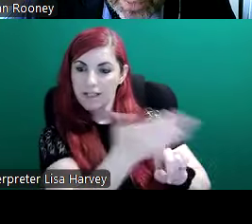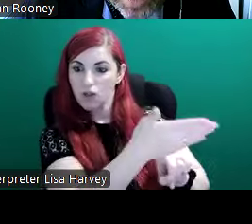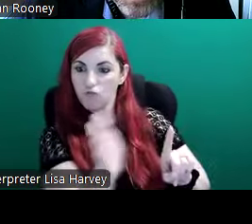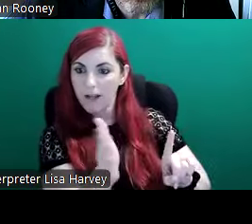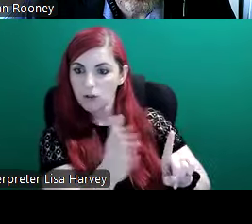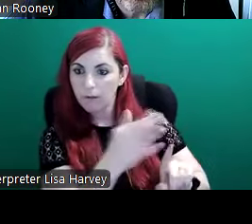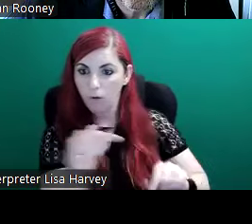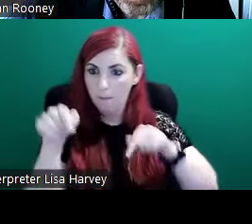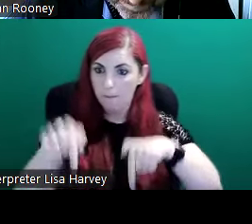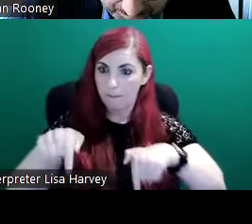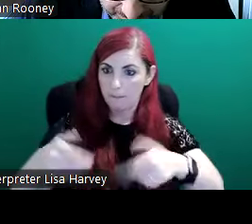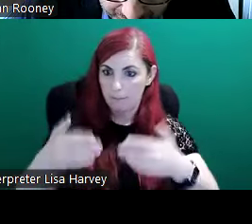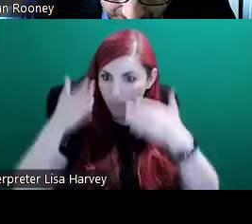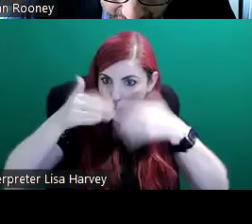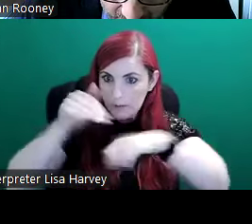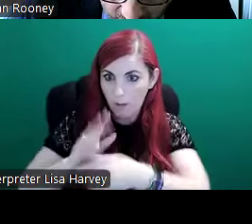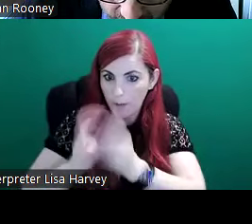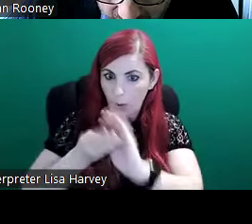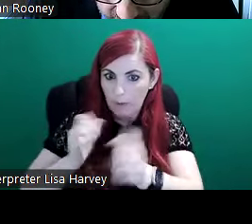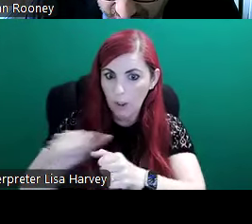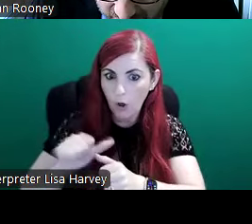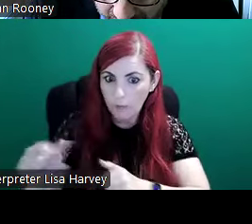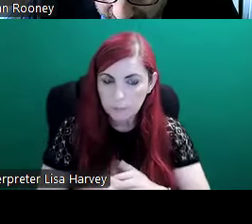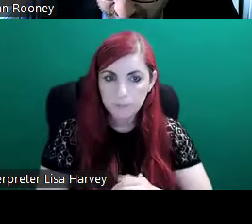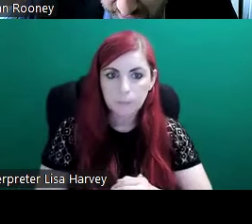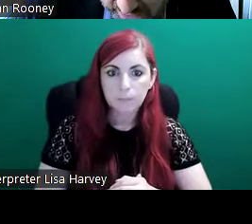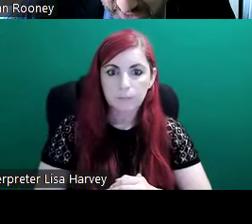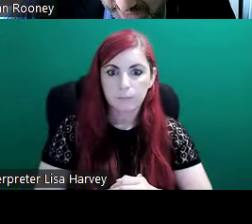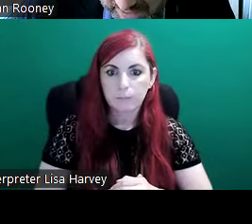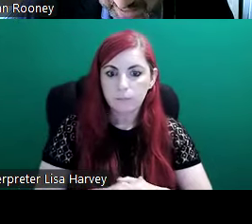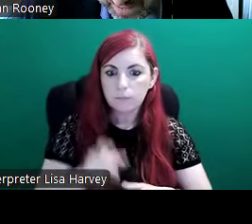she was in the convent. Hone and Jellett's religious pictures were equally consistent